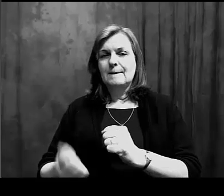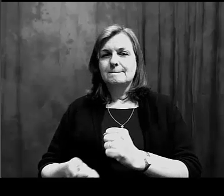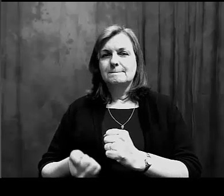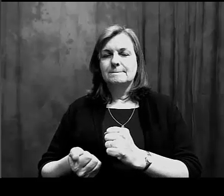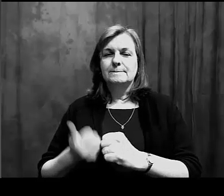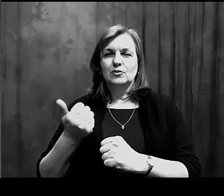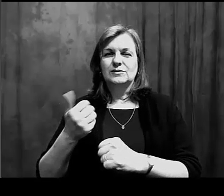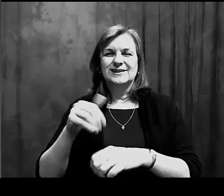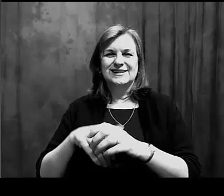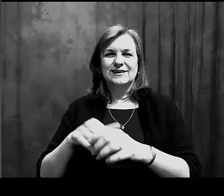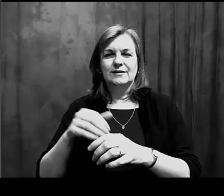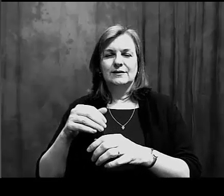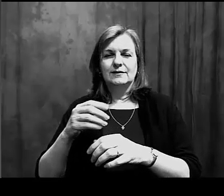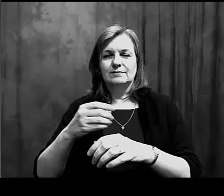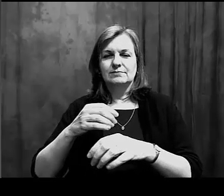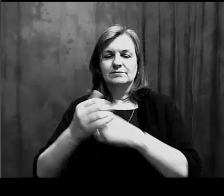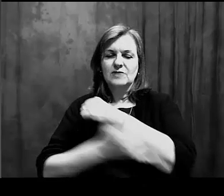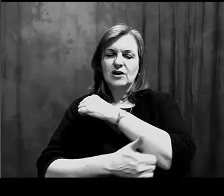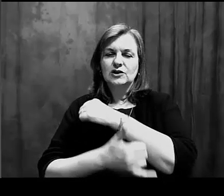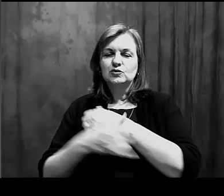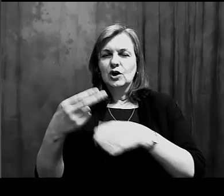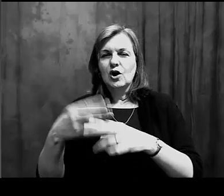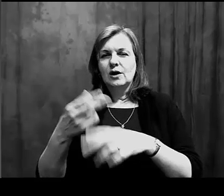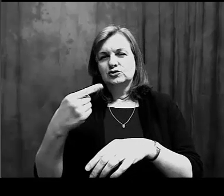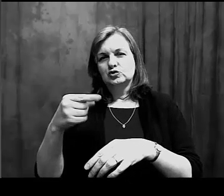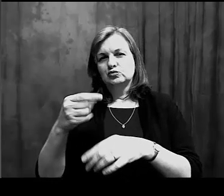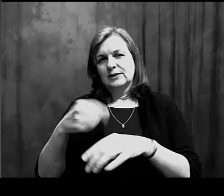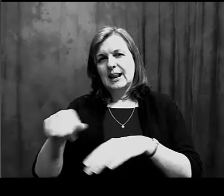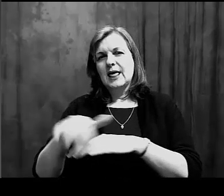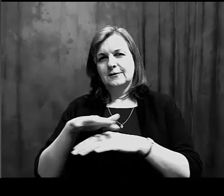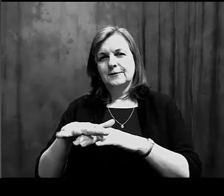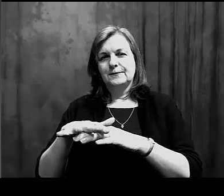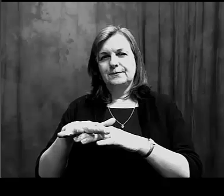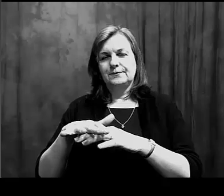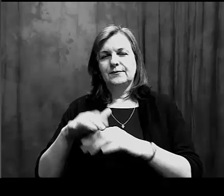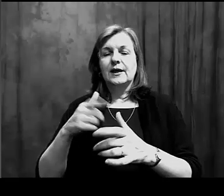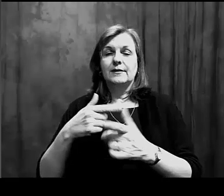of many of them in Greenland area that we see these and then